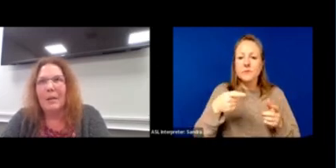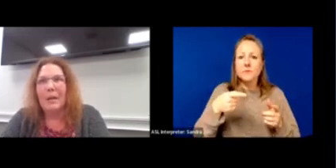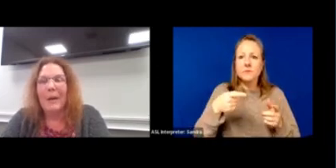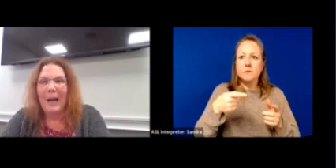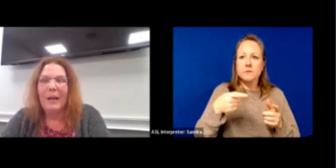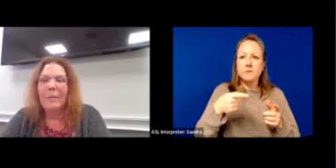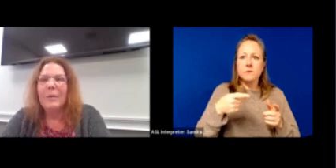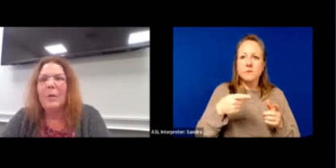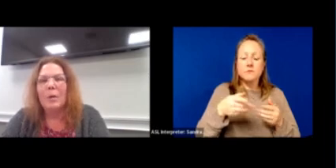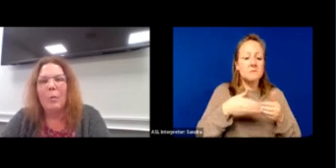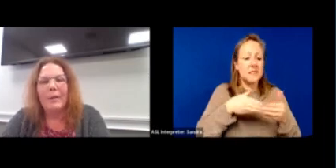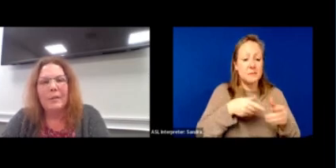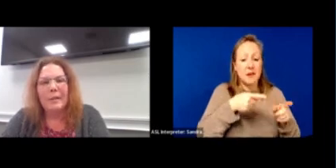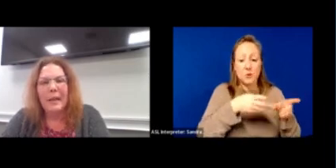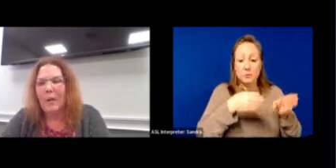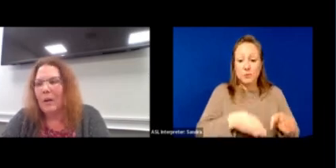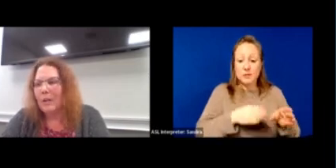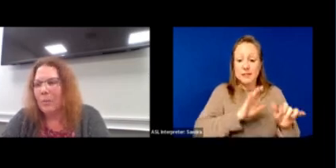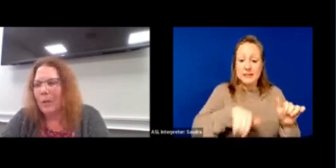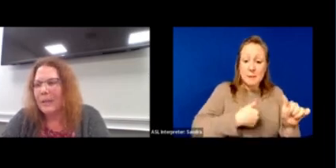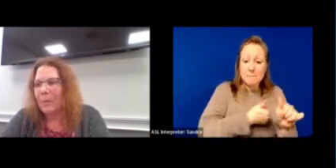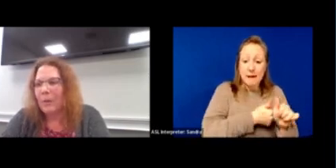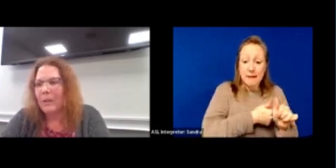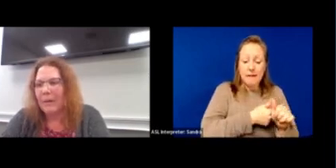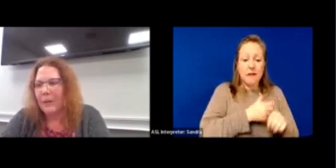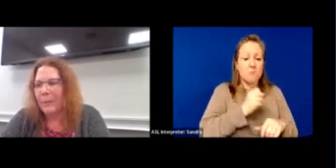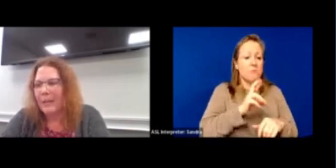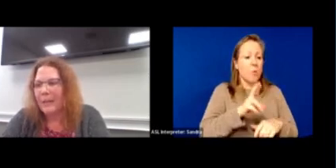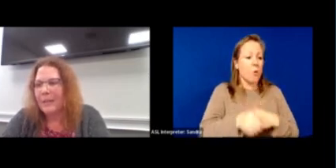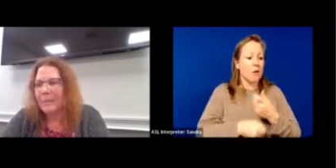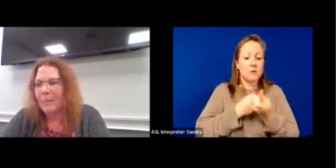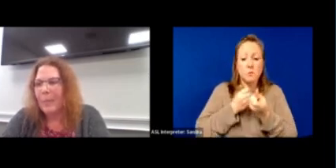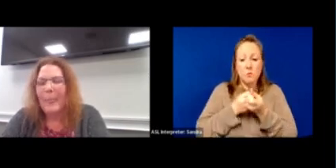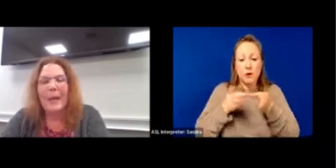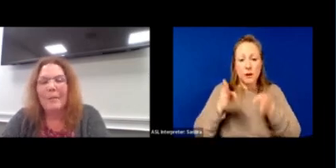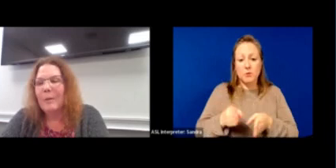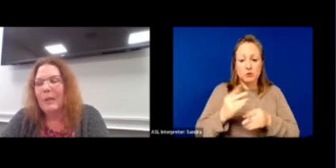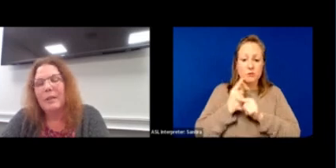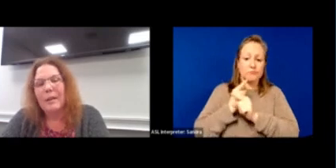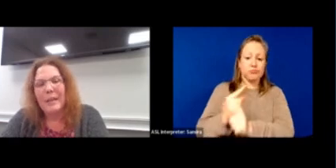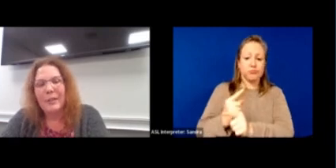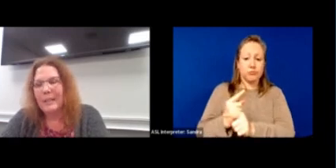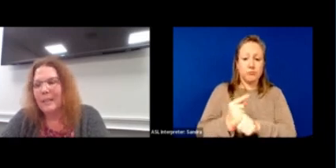are a backup or whether they are supporting someone on a regular basis, everyone in our agency